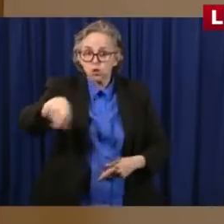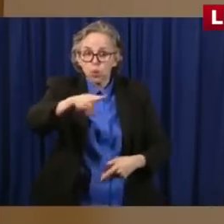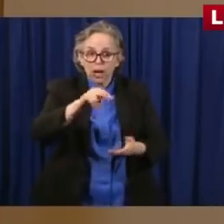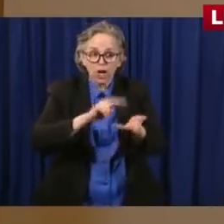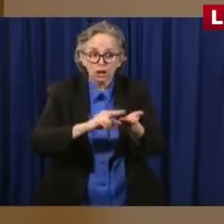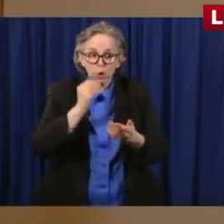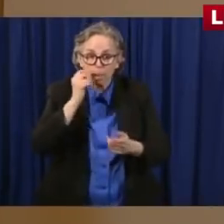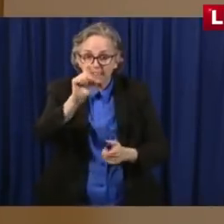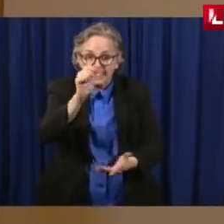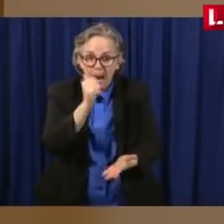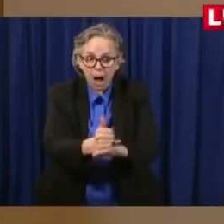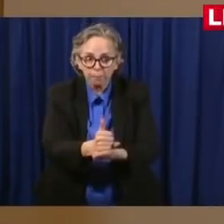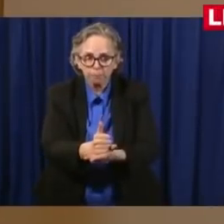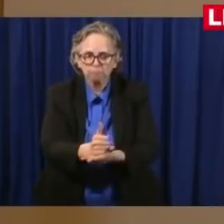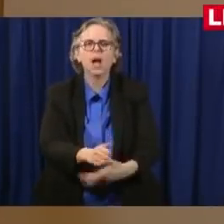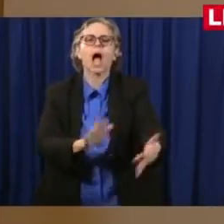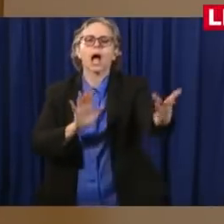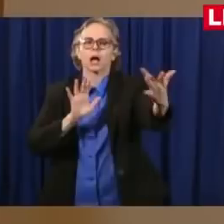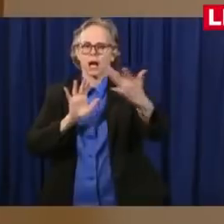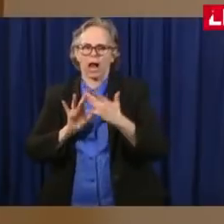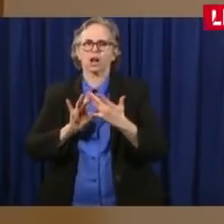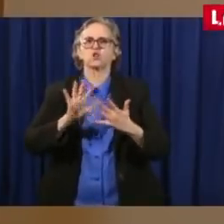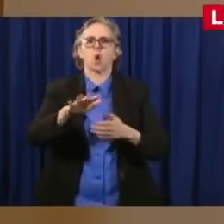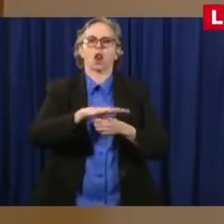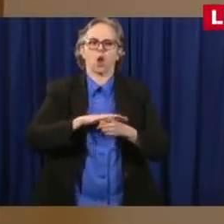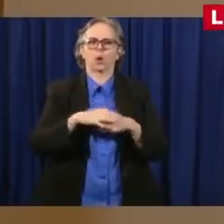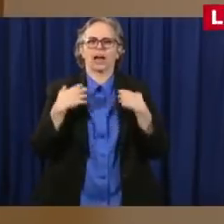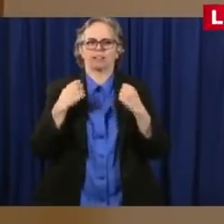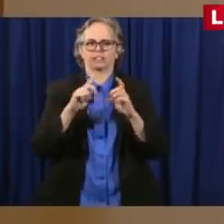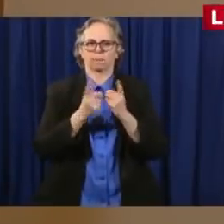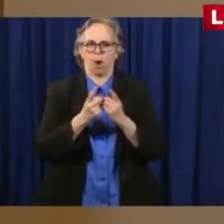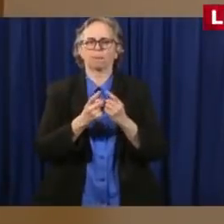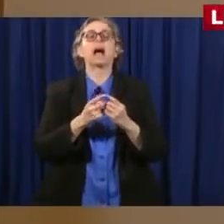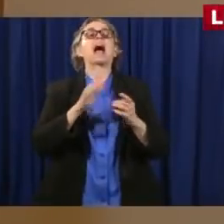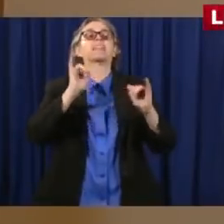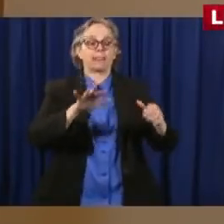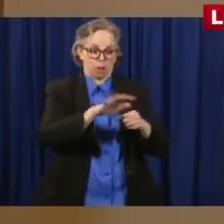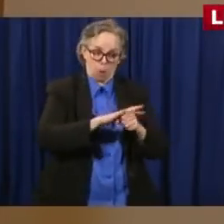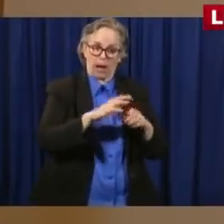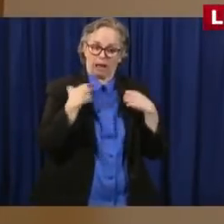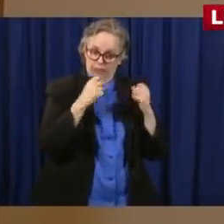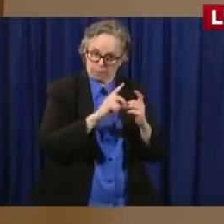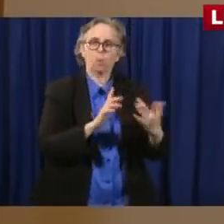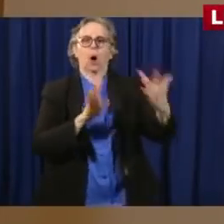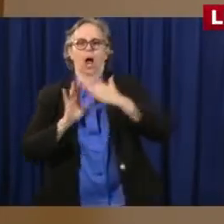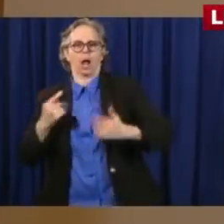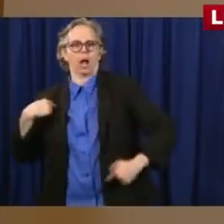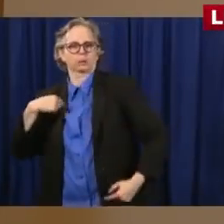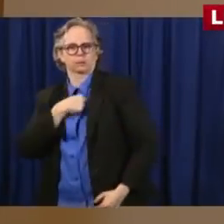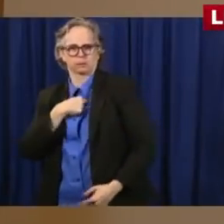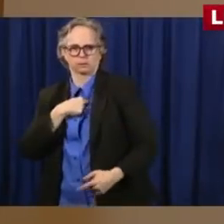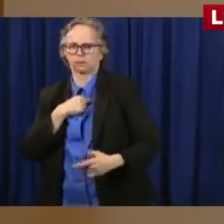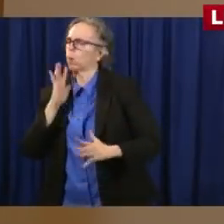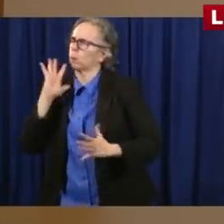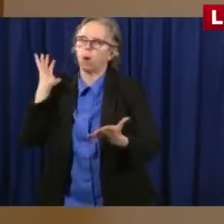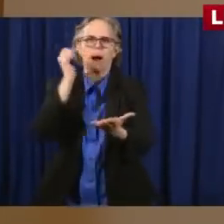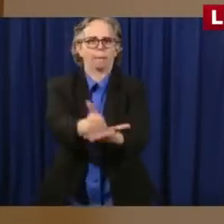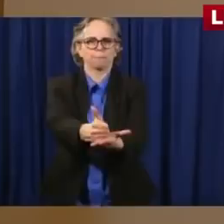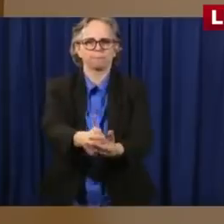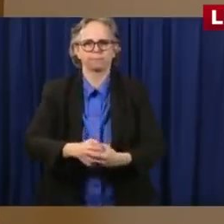IF YOU ARE A NURSING HOME AND YOU NEED HELP, REACH OUT TO YOUR LOCAL HEALTH DEPARTMENT.